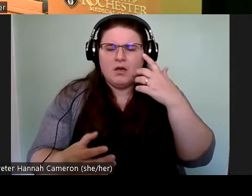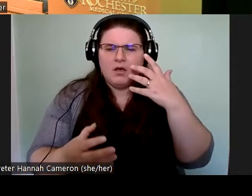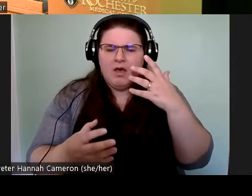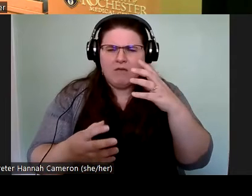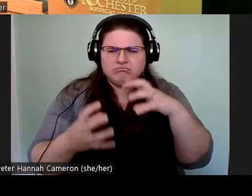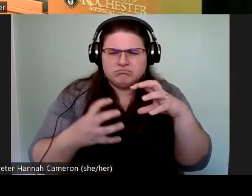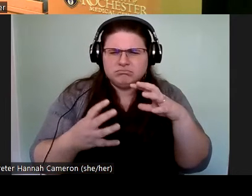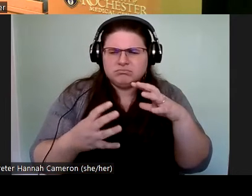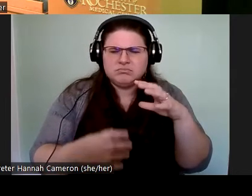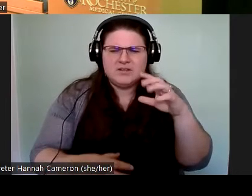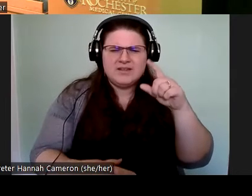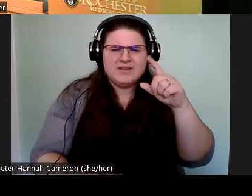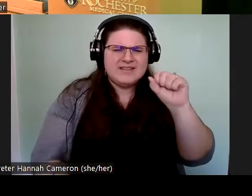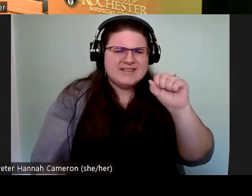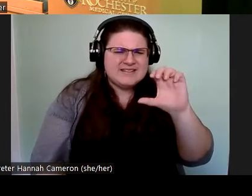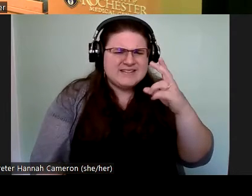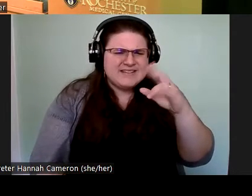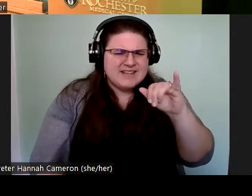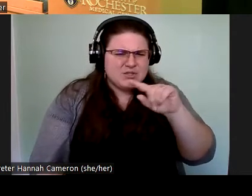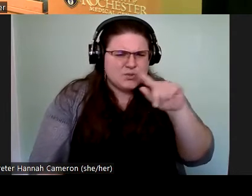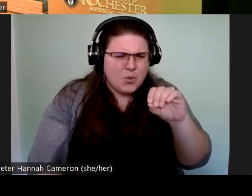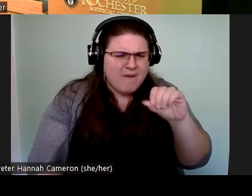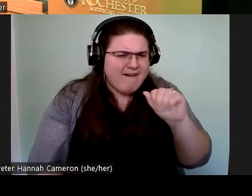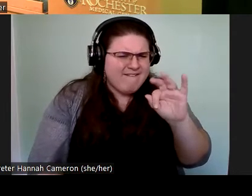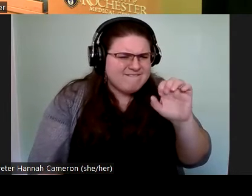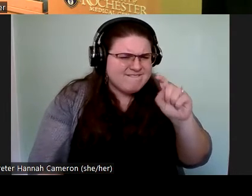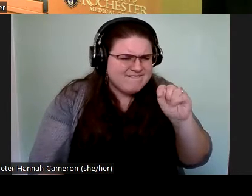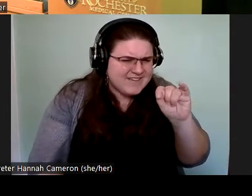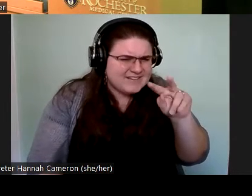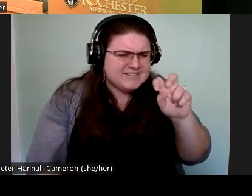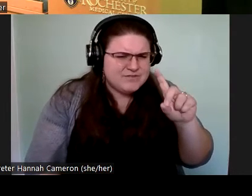is that different you know than schizophrenia or bipolar disorder um they want to know the